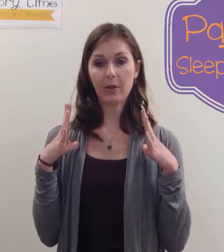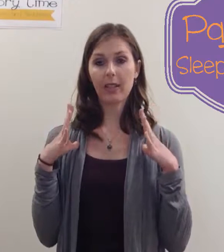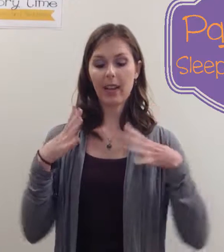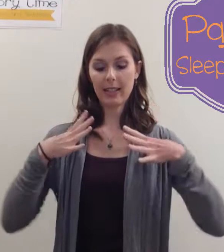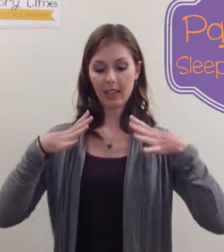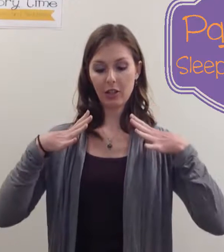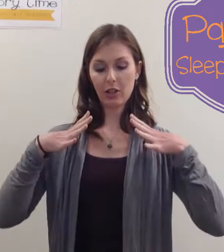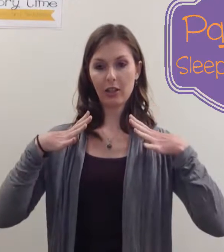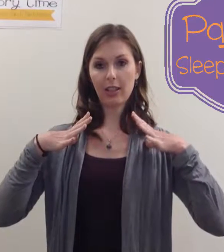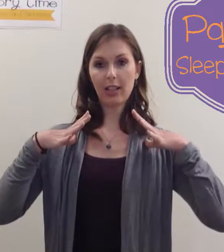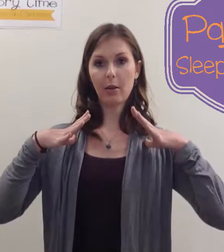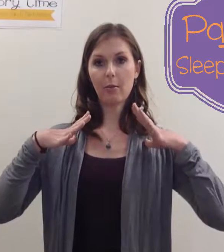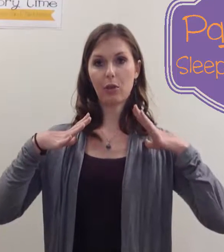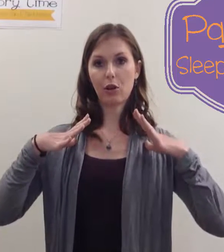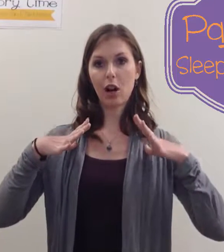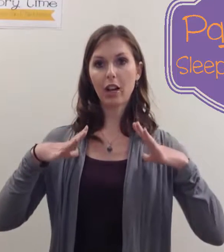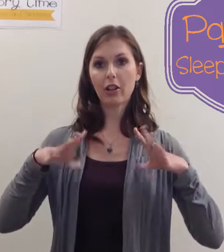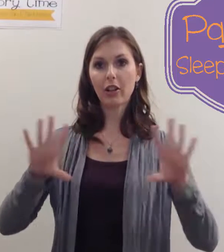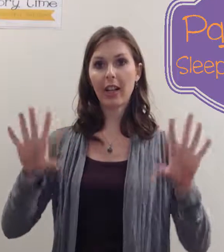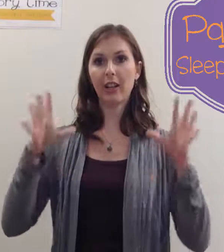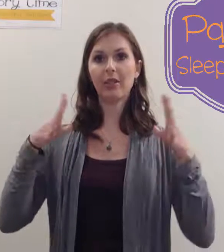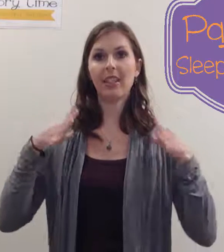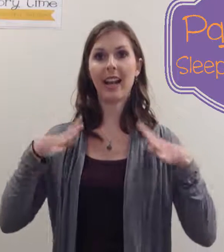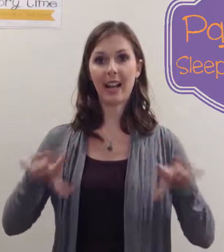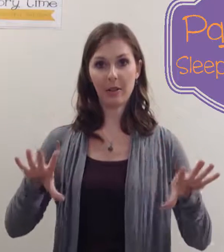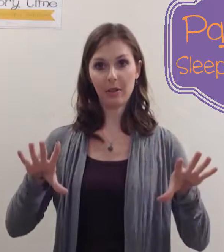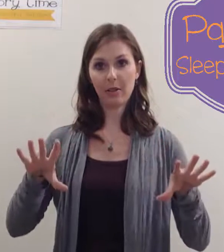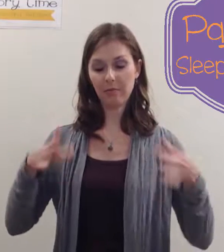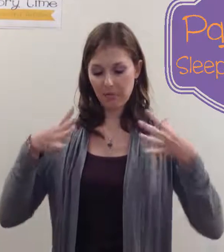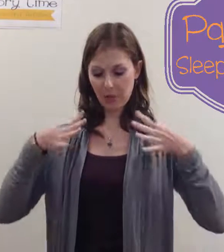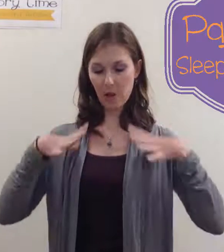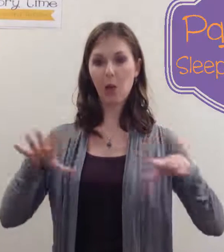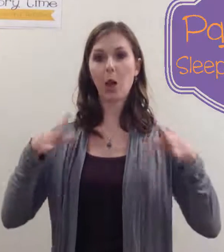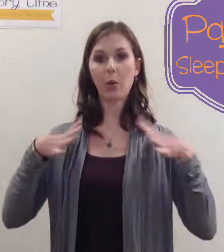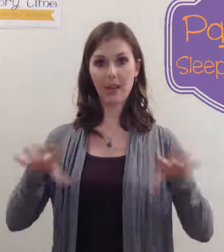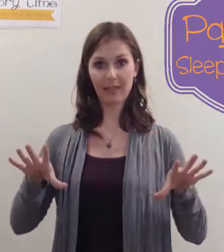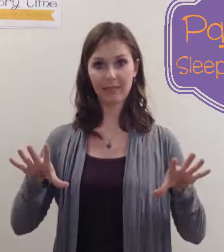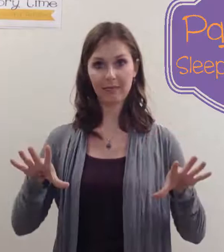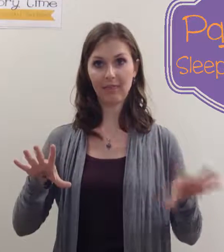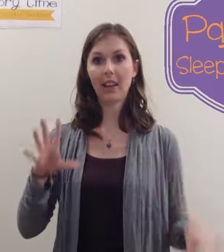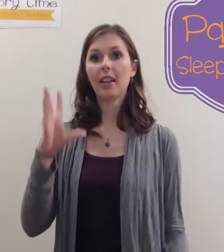on both sides and you are going to brush down and out. CLOTHING.